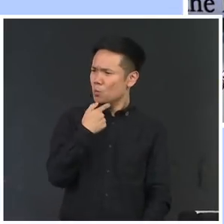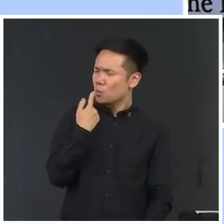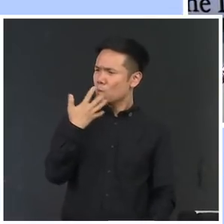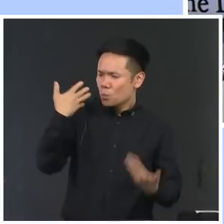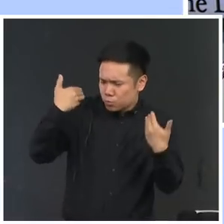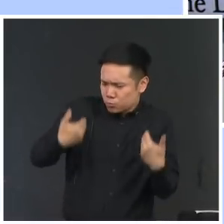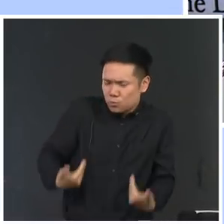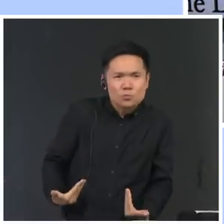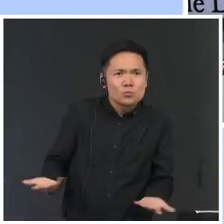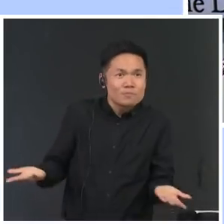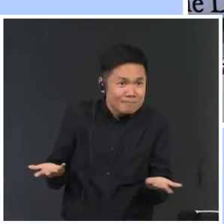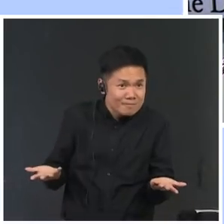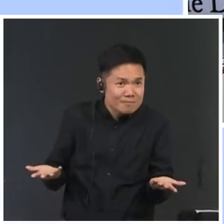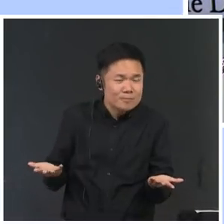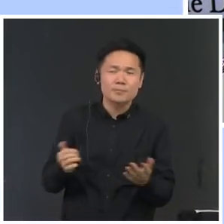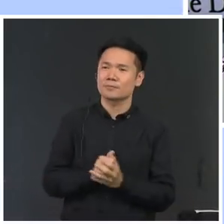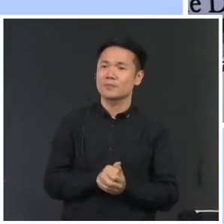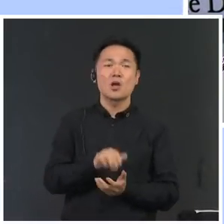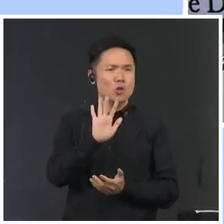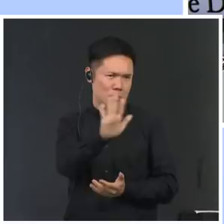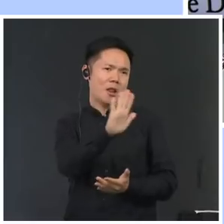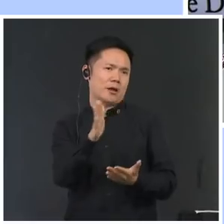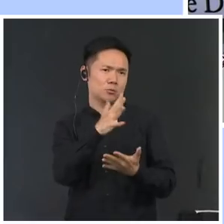language, which language gives you your identity.